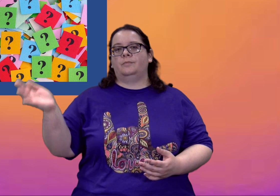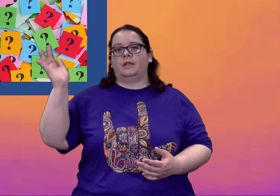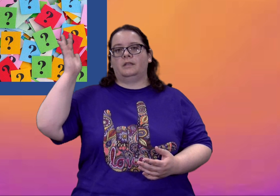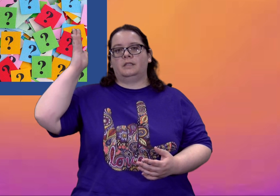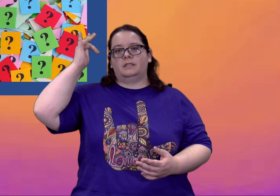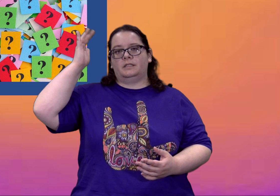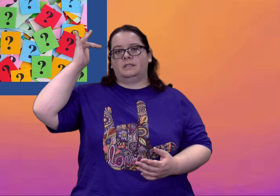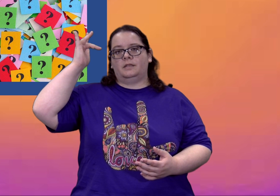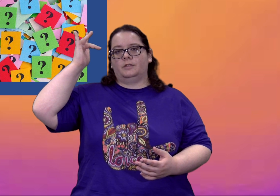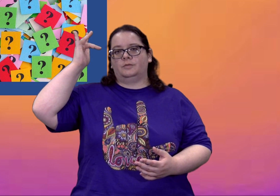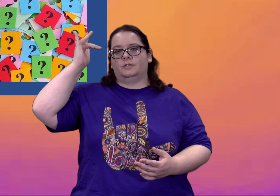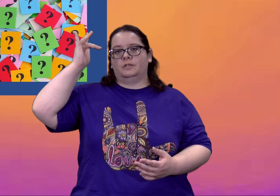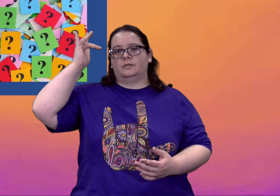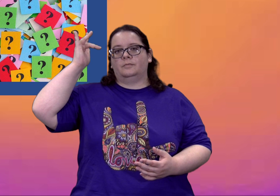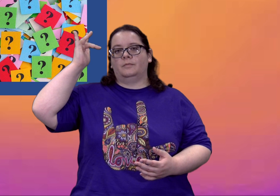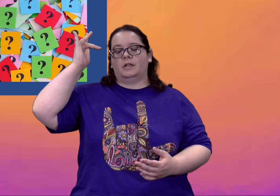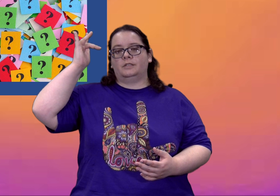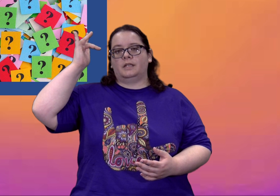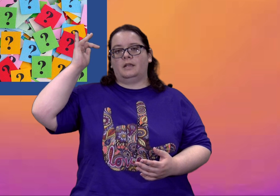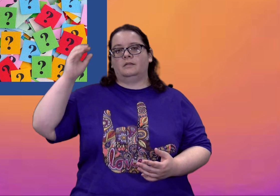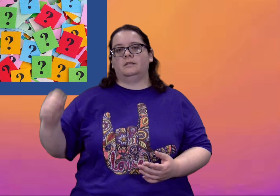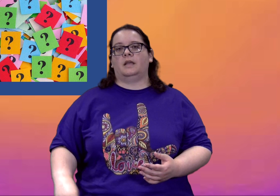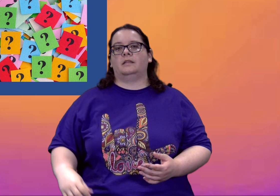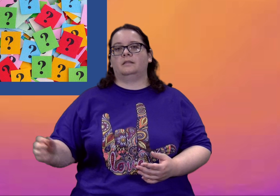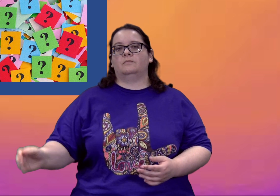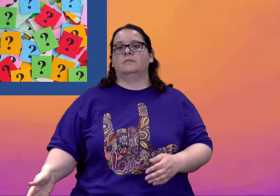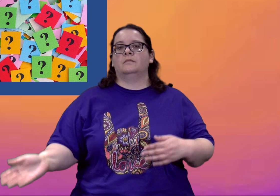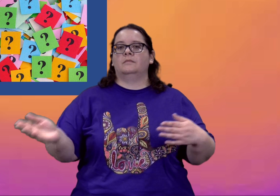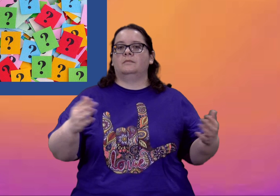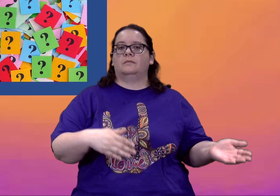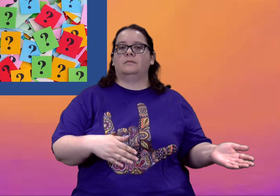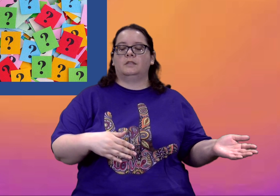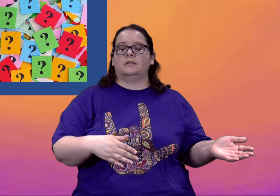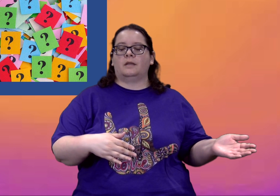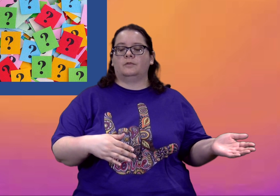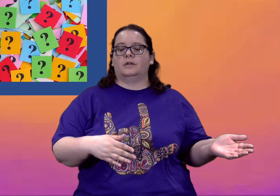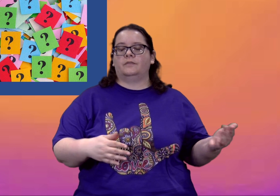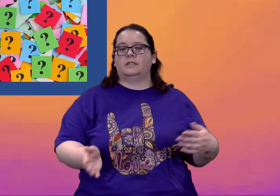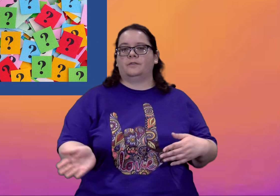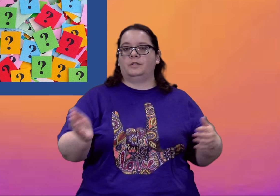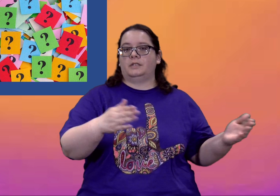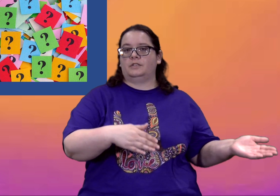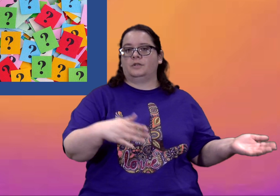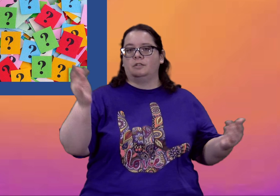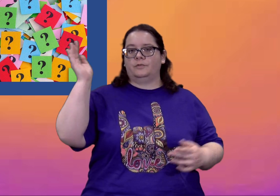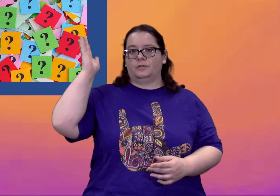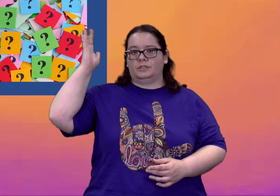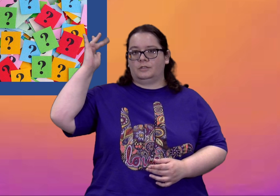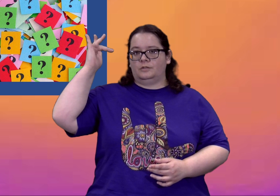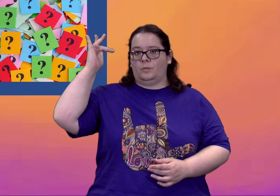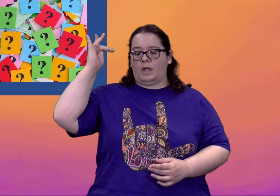but this is the much more modern sign that more of the Deaf community is trying to move towards. Why.